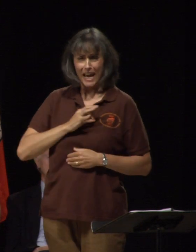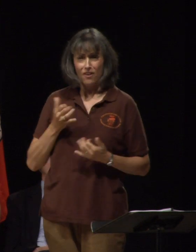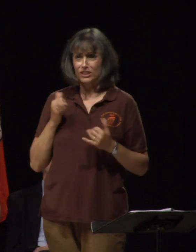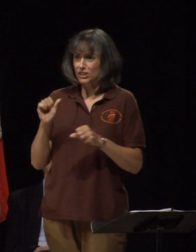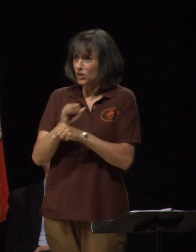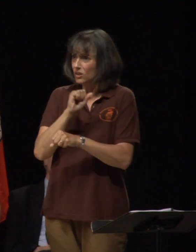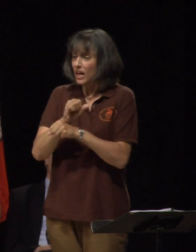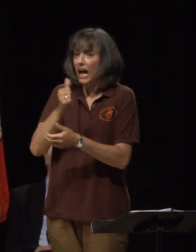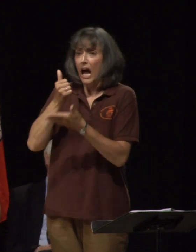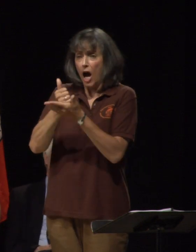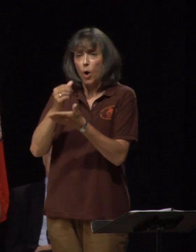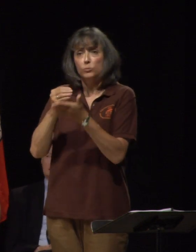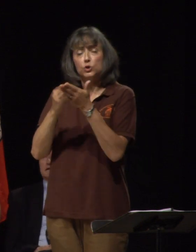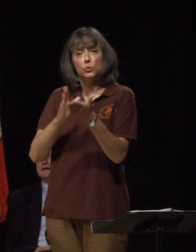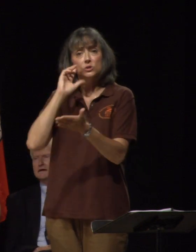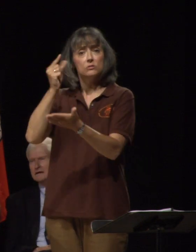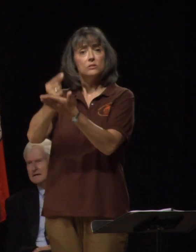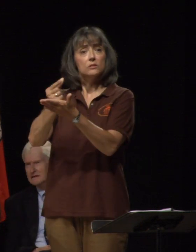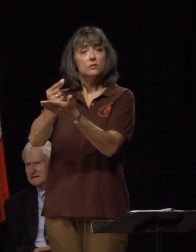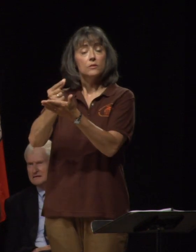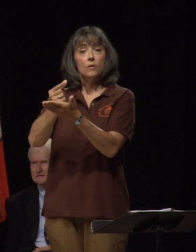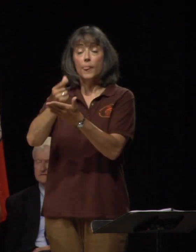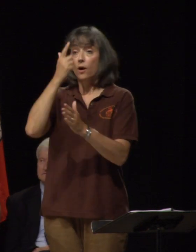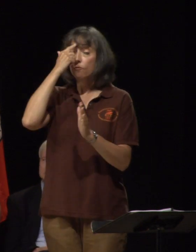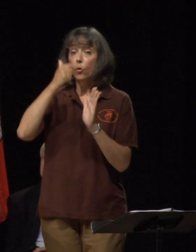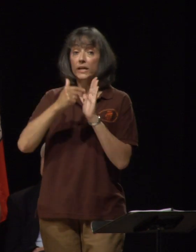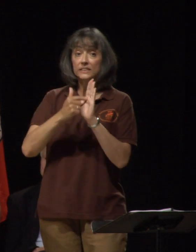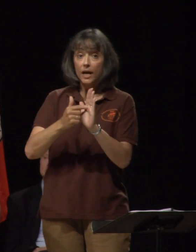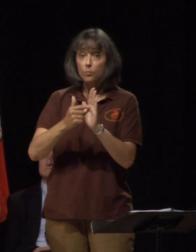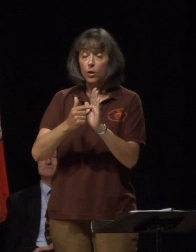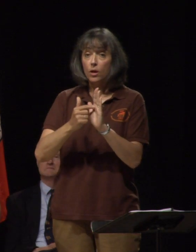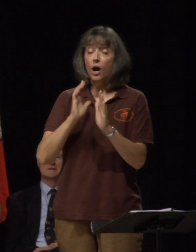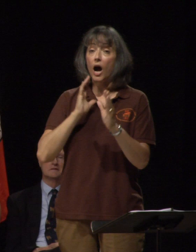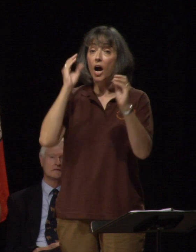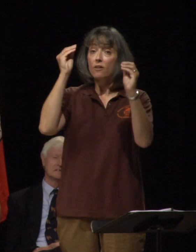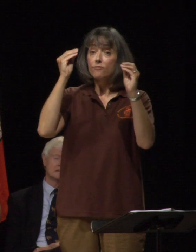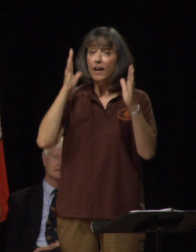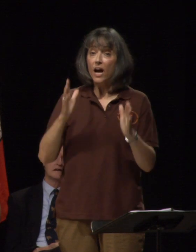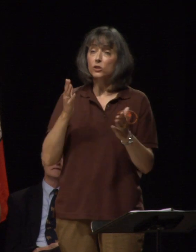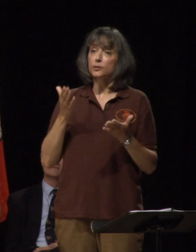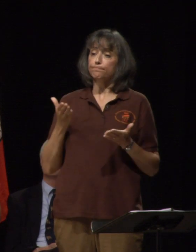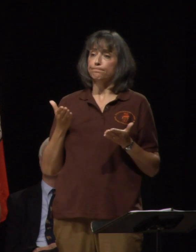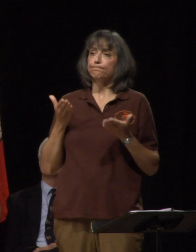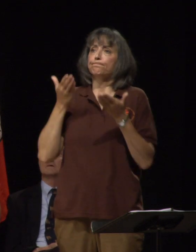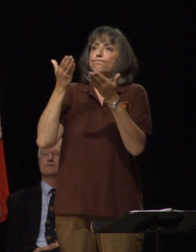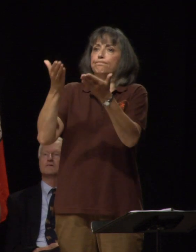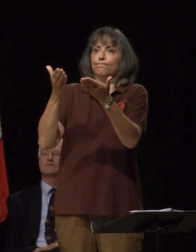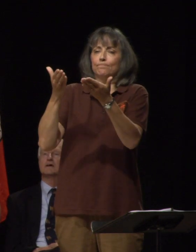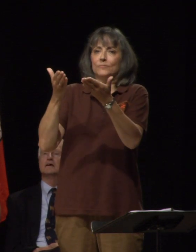FOR EXAMPLE, FACULTY SUBMITTED 713 RESEARCH PROPOSALS IN